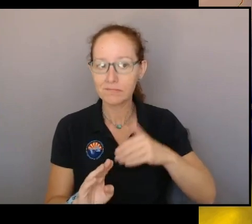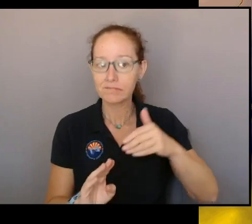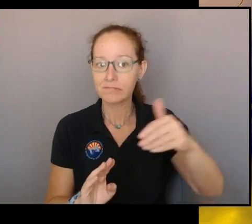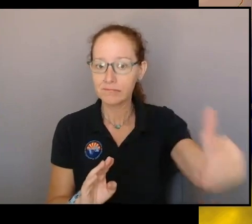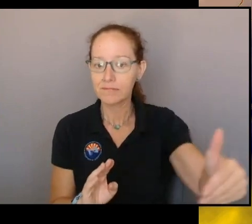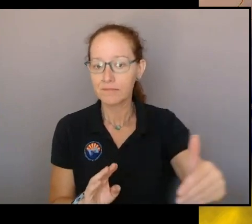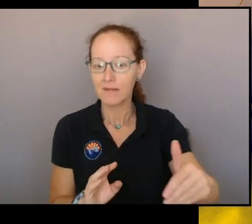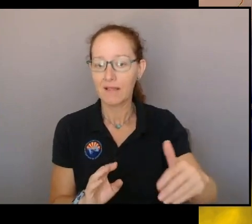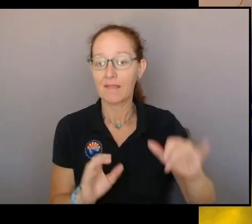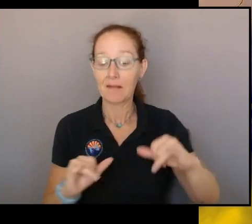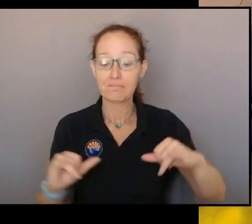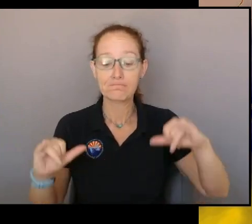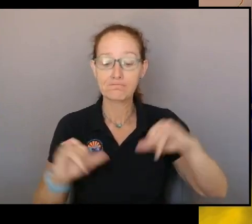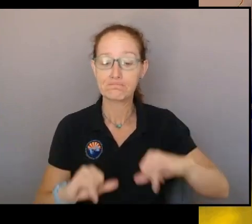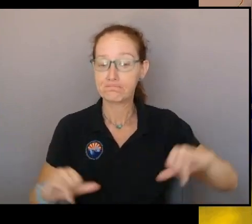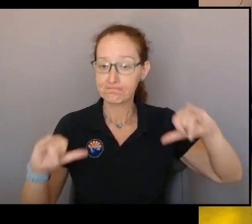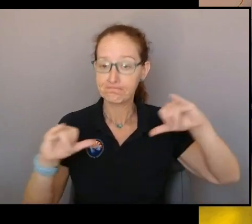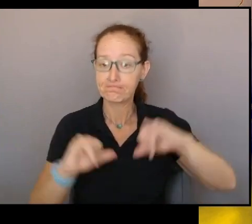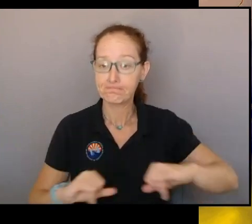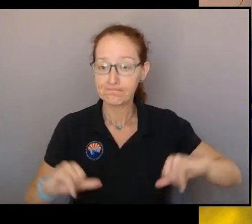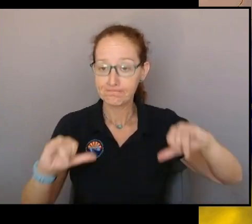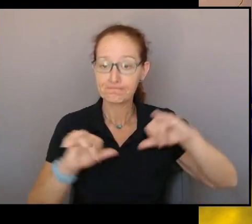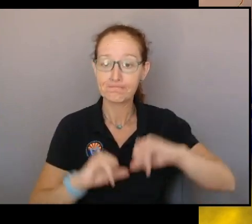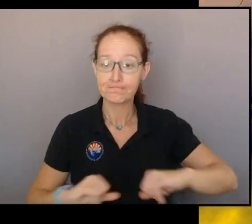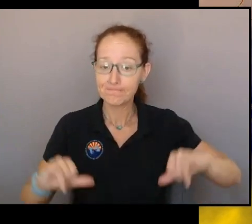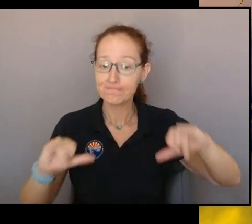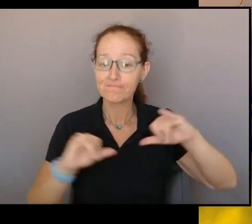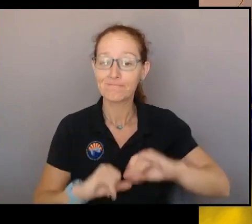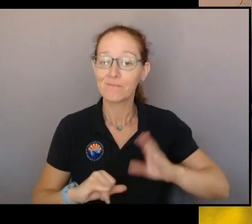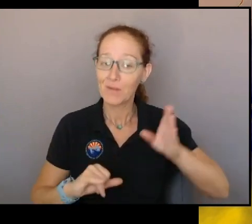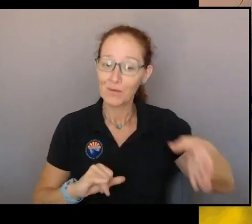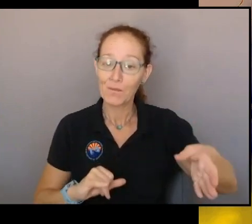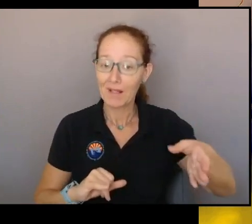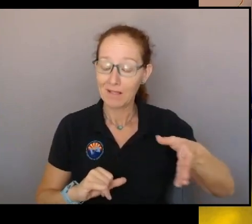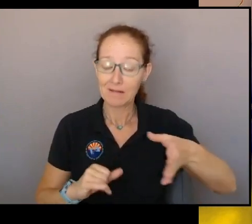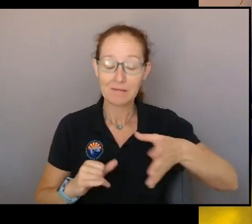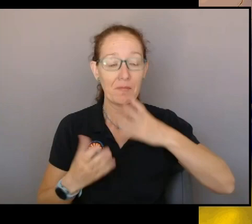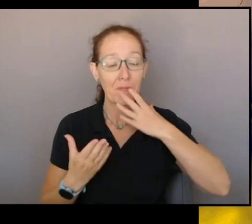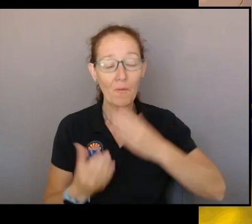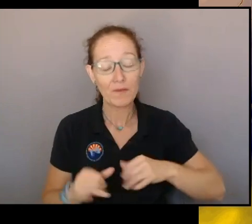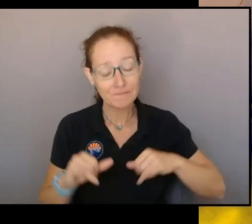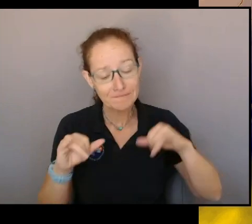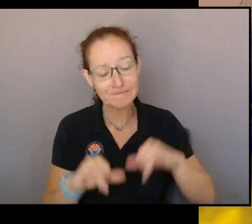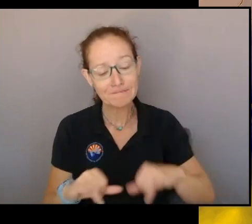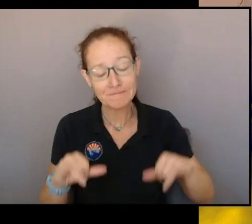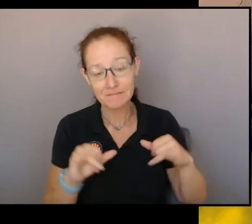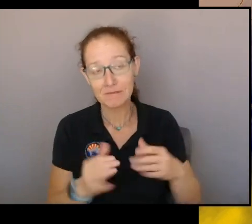moving much. So, we're going to have plenty of moisture available and definitely something that you know, it's